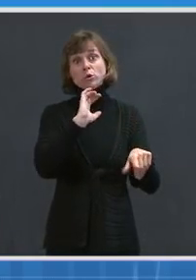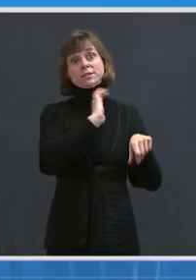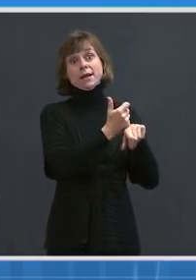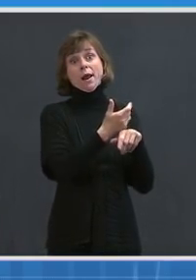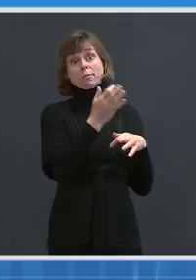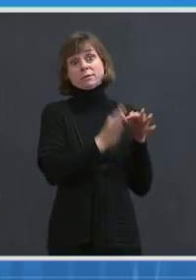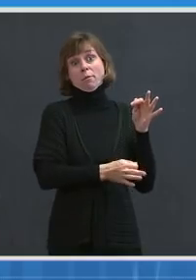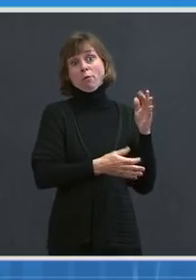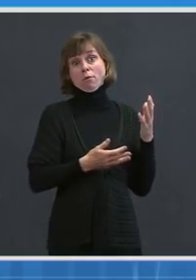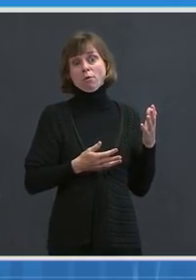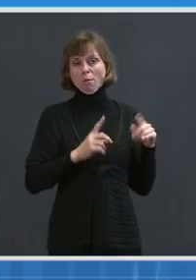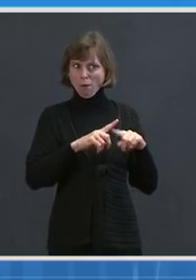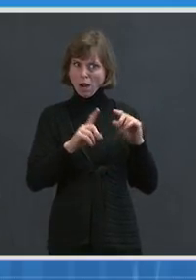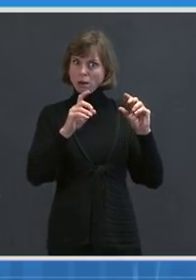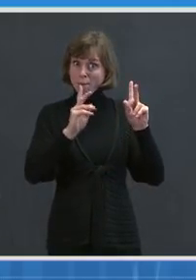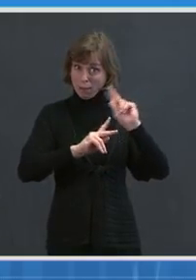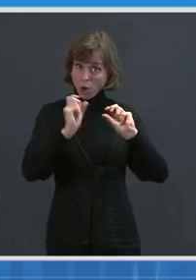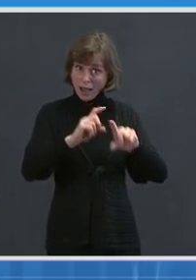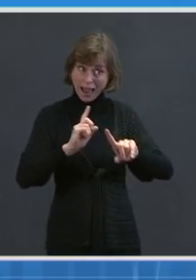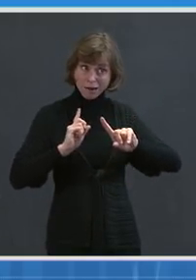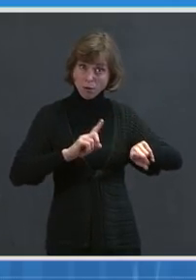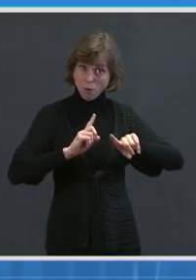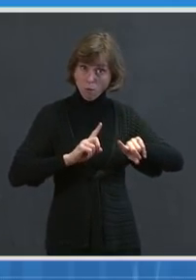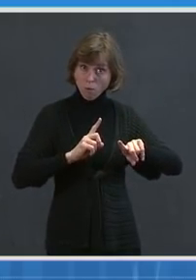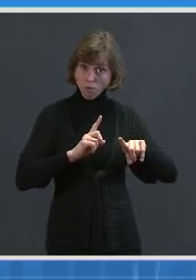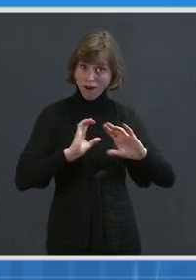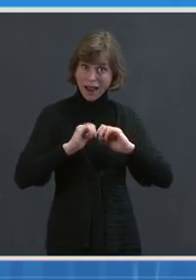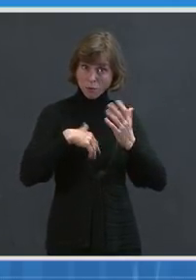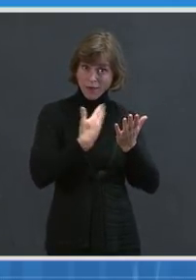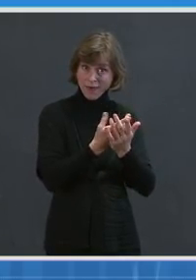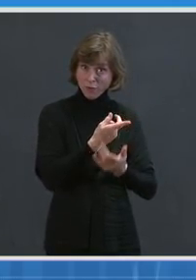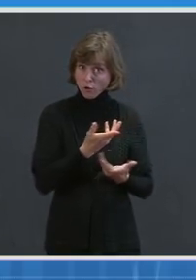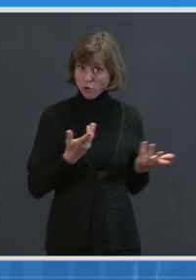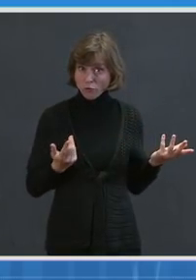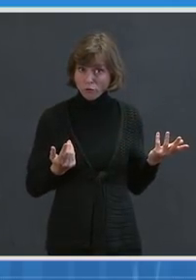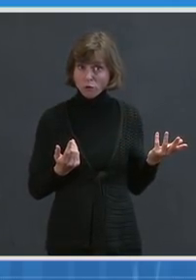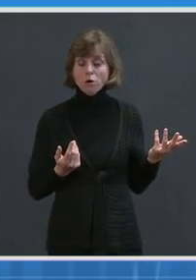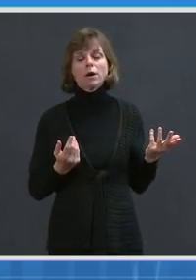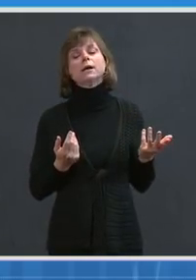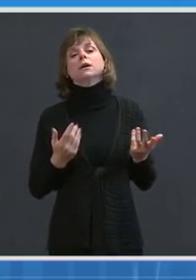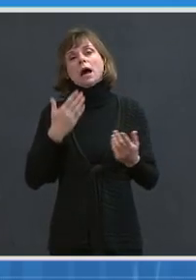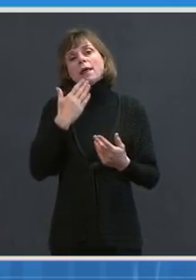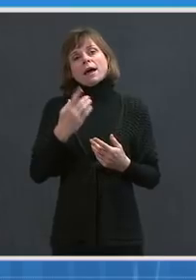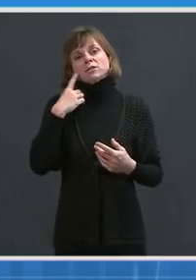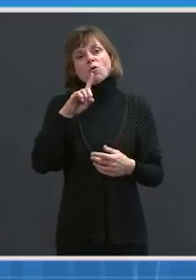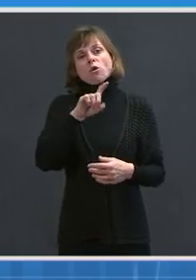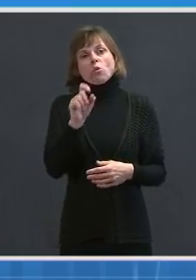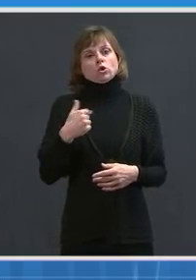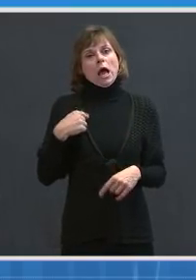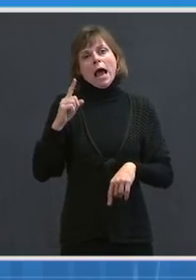Mr. Slavitt: Sam, thank you for the question. So I can't give you the specifics on this site, on this call.